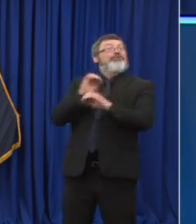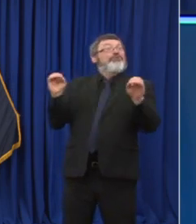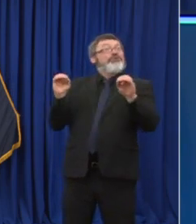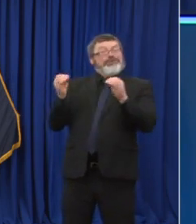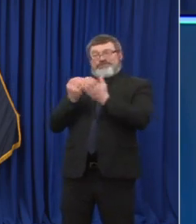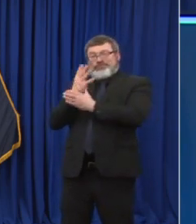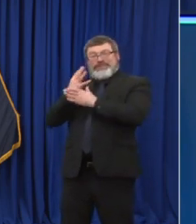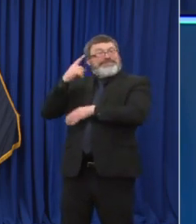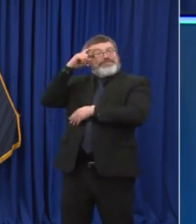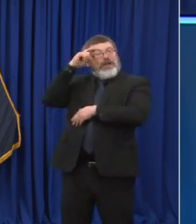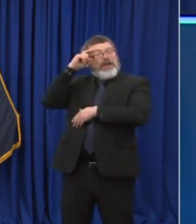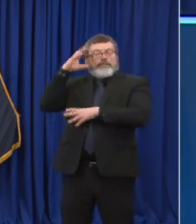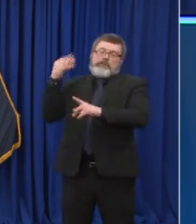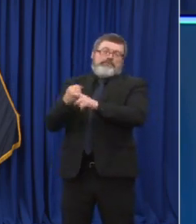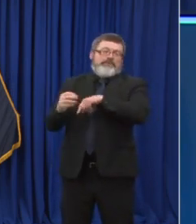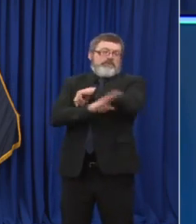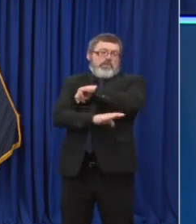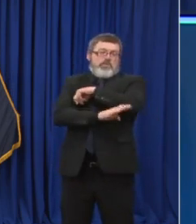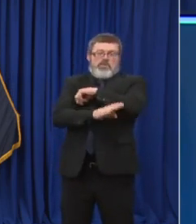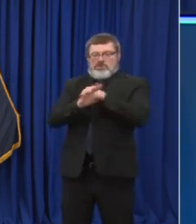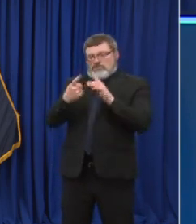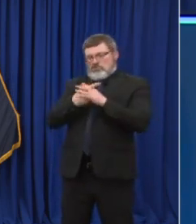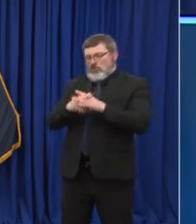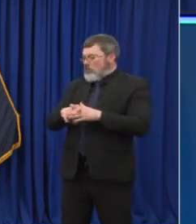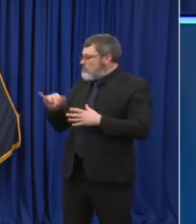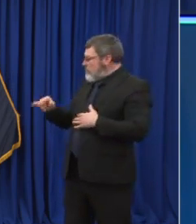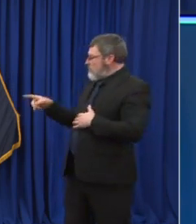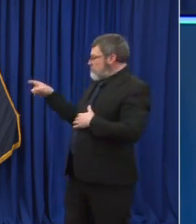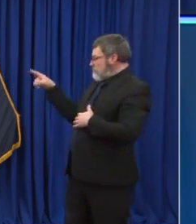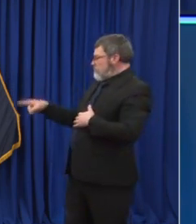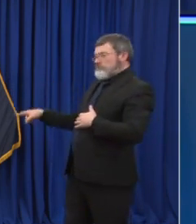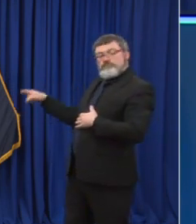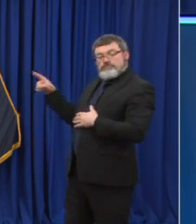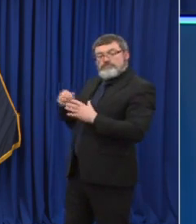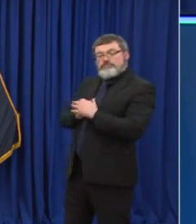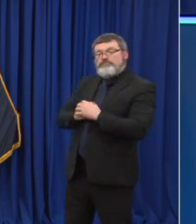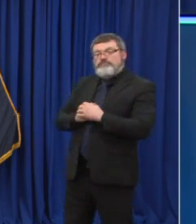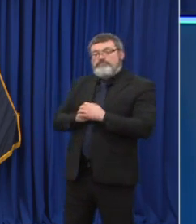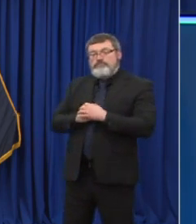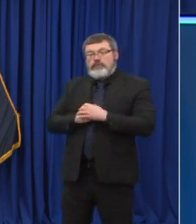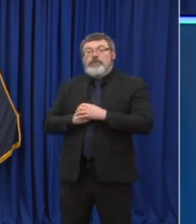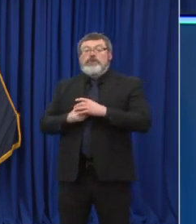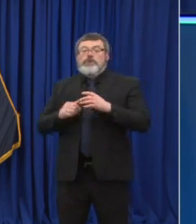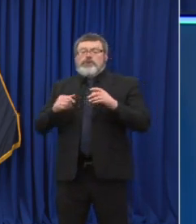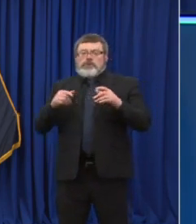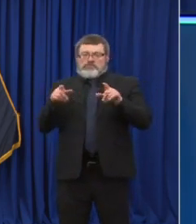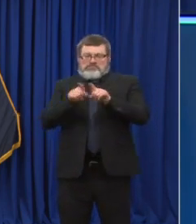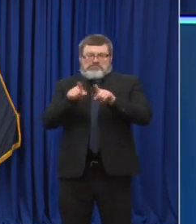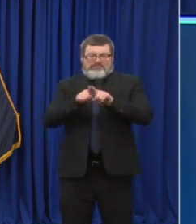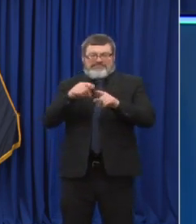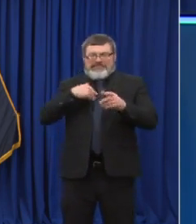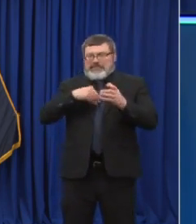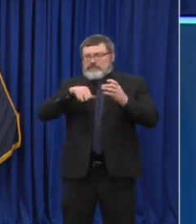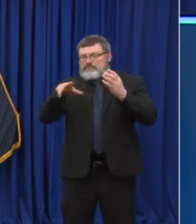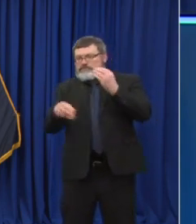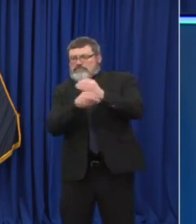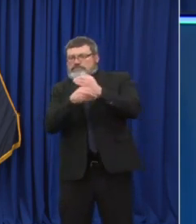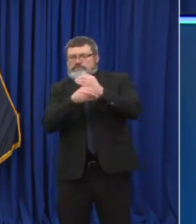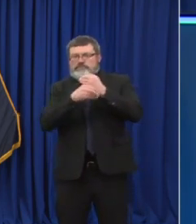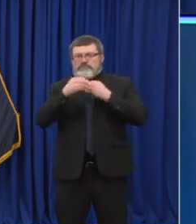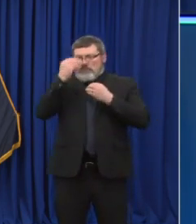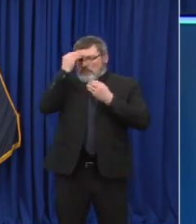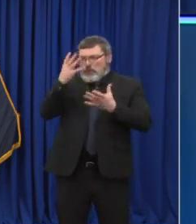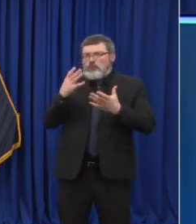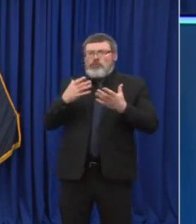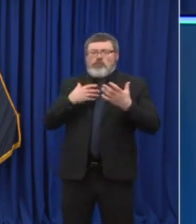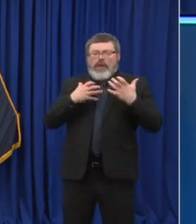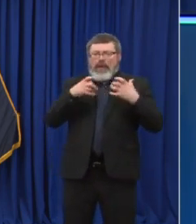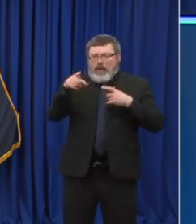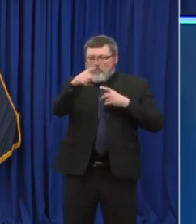USED TO BE ALMOST ZERO BUT THEY ARE IMPACTED, LOWER THAN THE REST OF THE STATE, BUT THAT DATA STILL IS THERE.